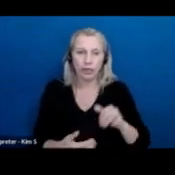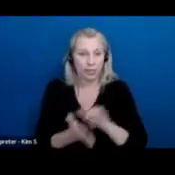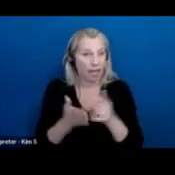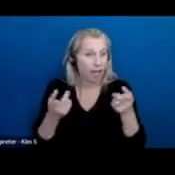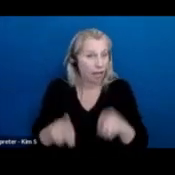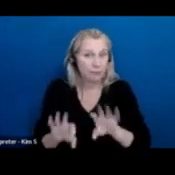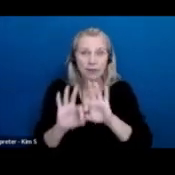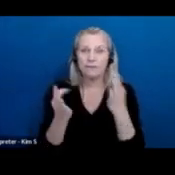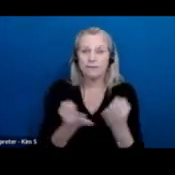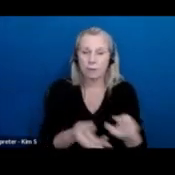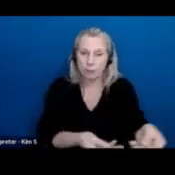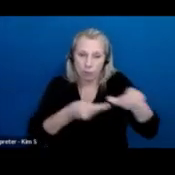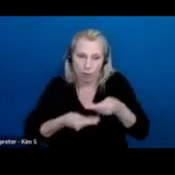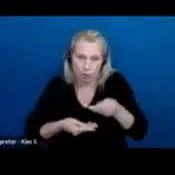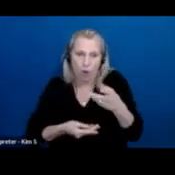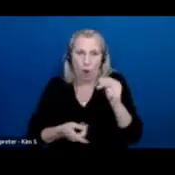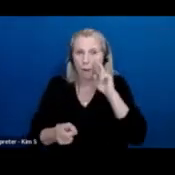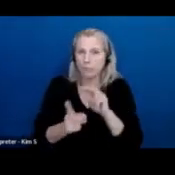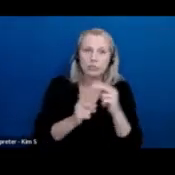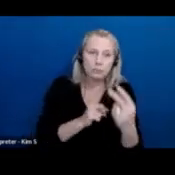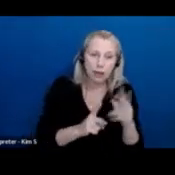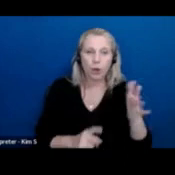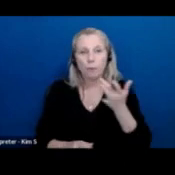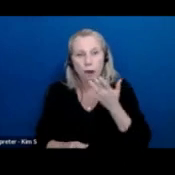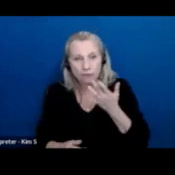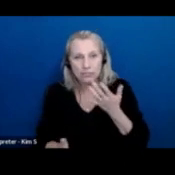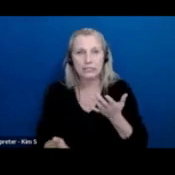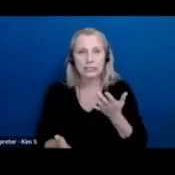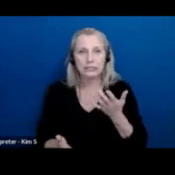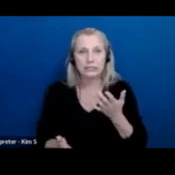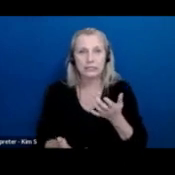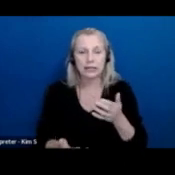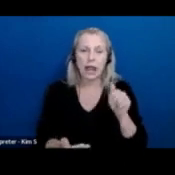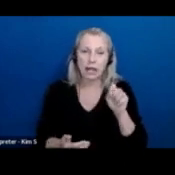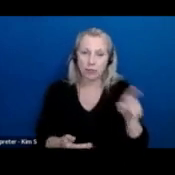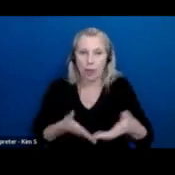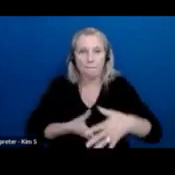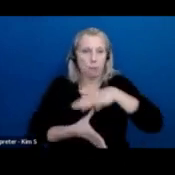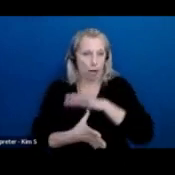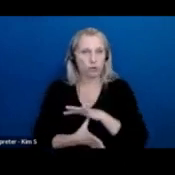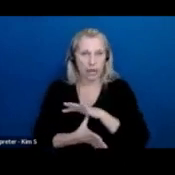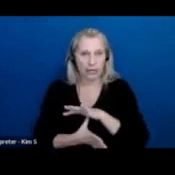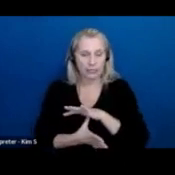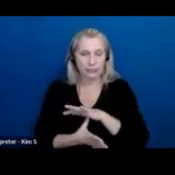provide their own perspective and preferences as they prioritize the strategies that